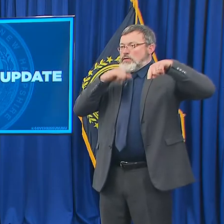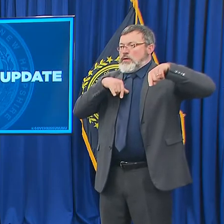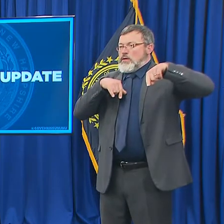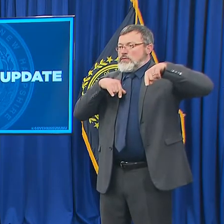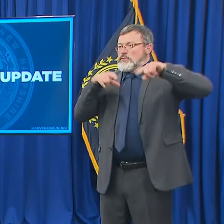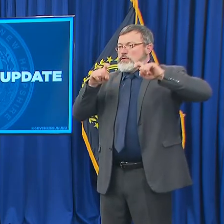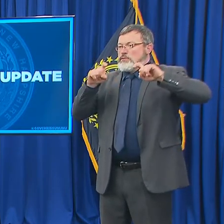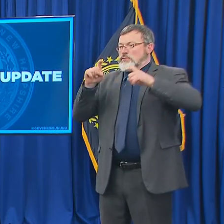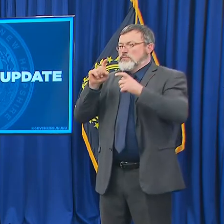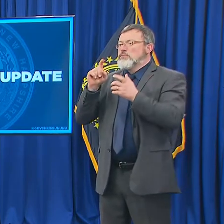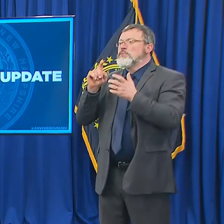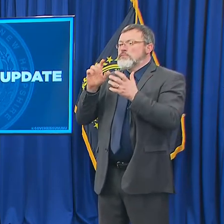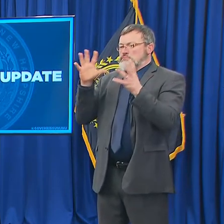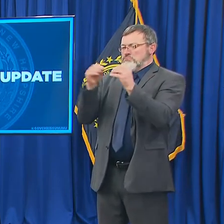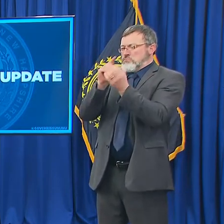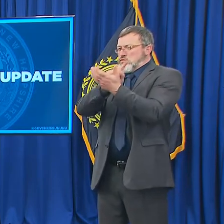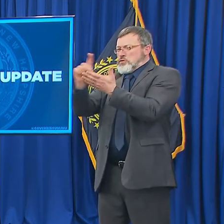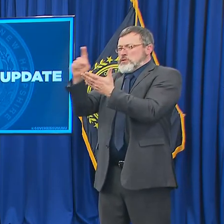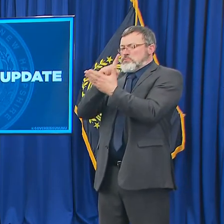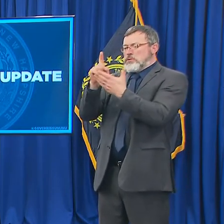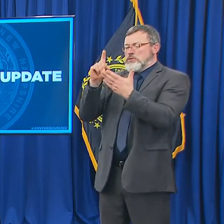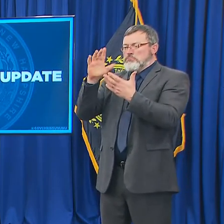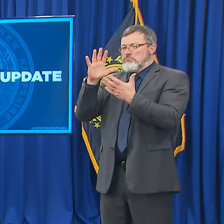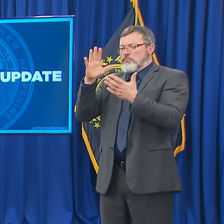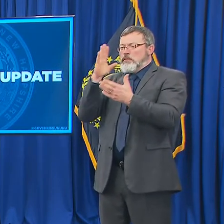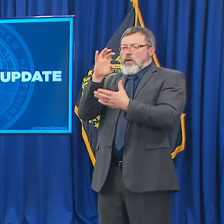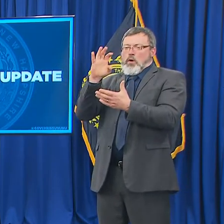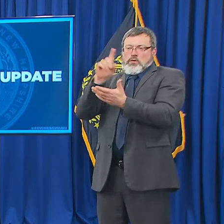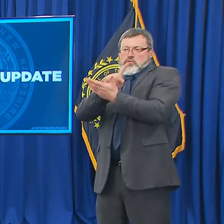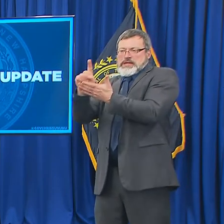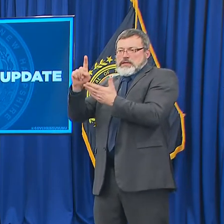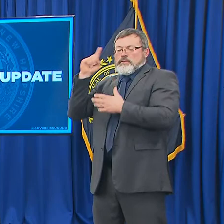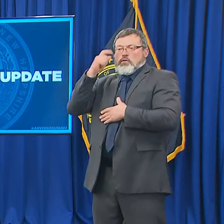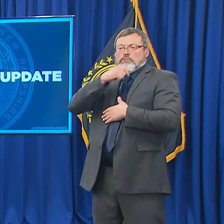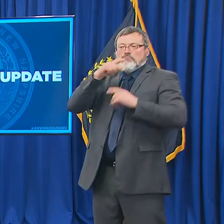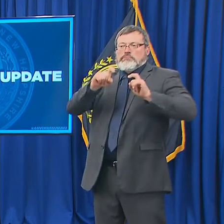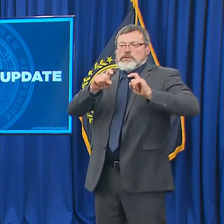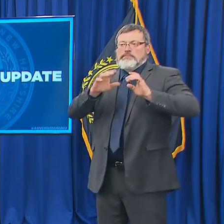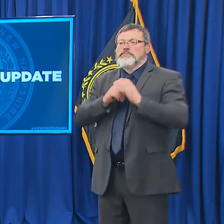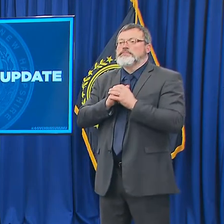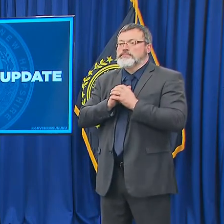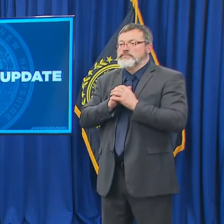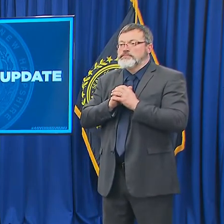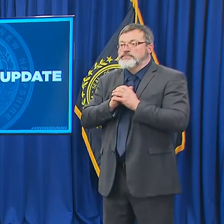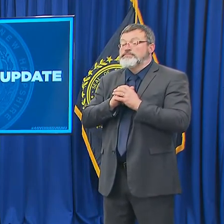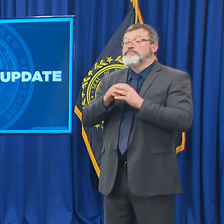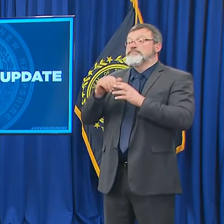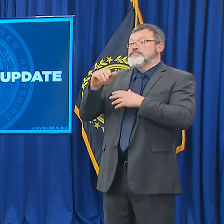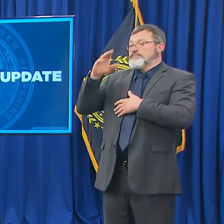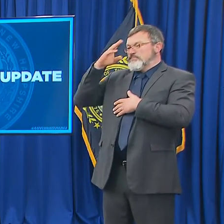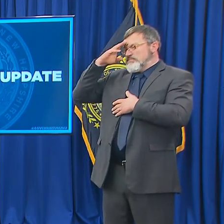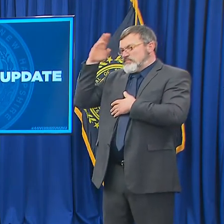who have died from Kovac 19. Both of these individuals were associated with long term care facilities bringing the total number